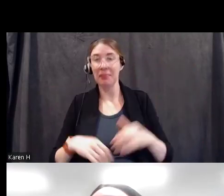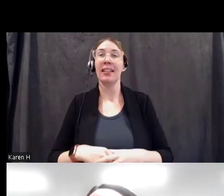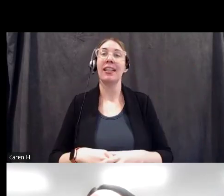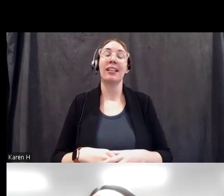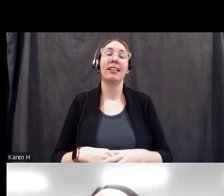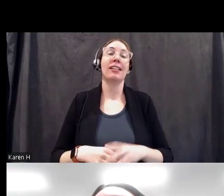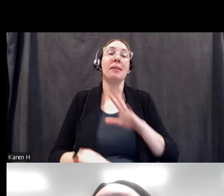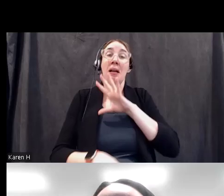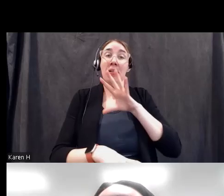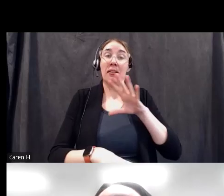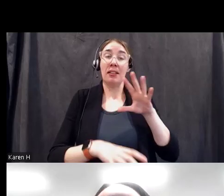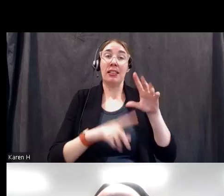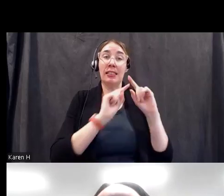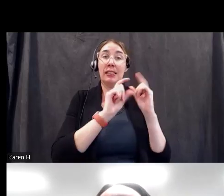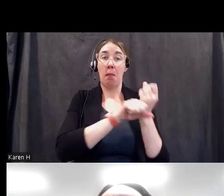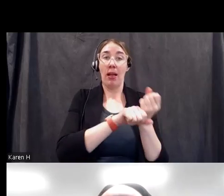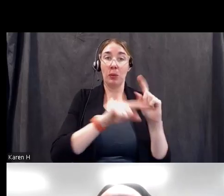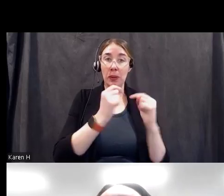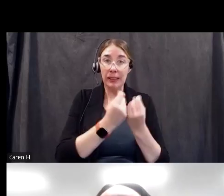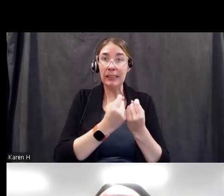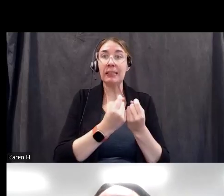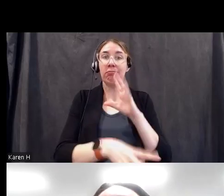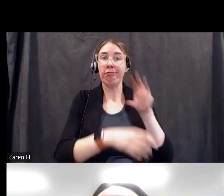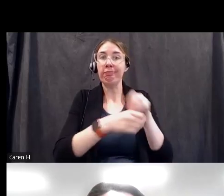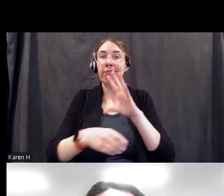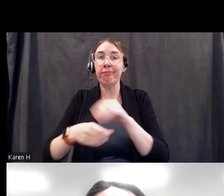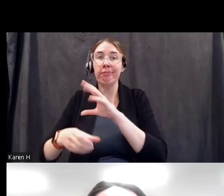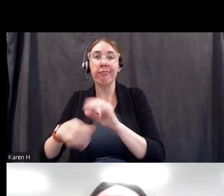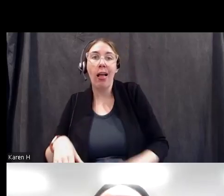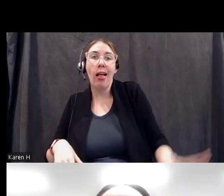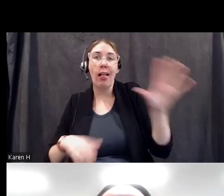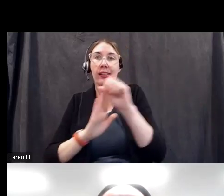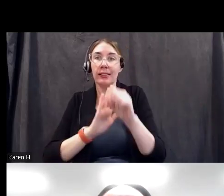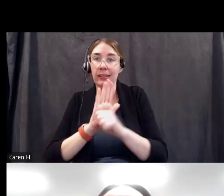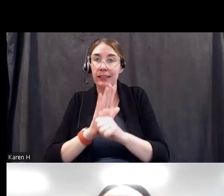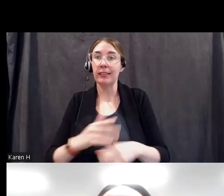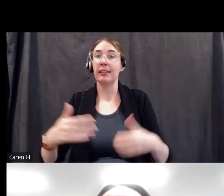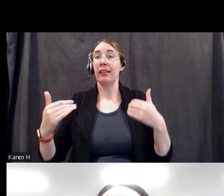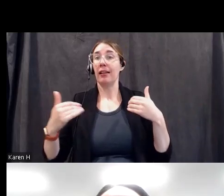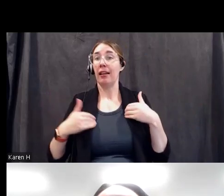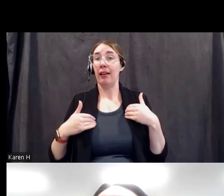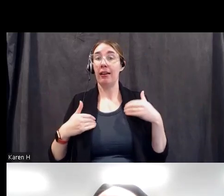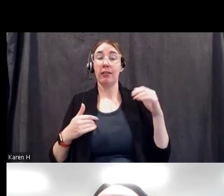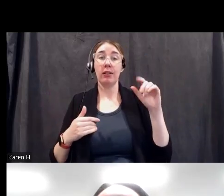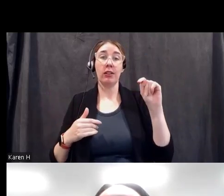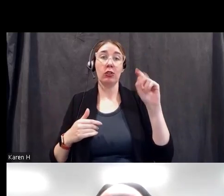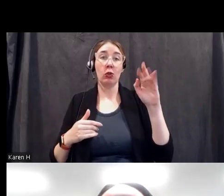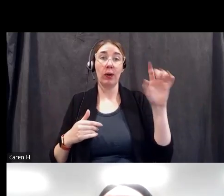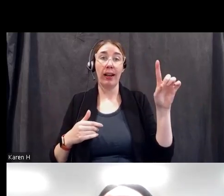In the lower Hudson valley, we had a trade center put forward the idea for Bambino Buddy Ball, which